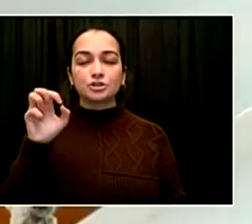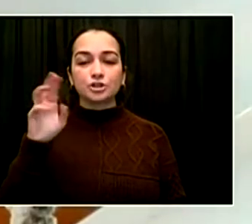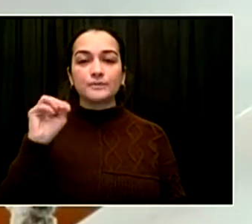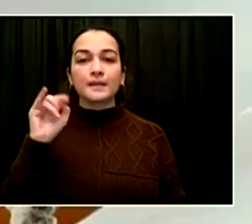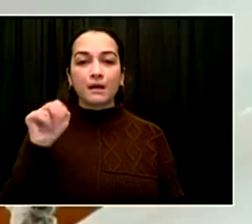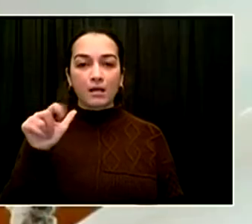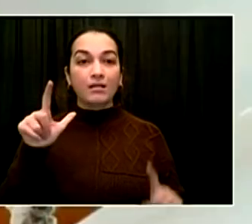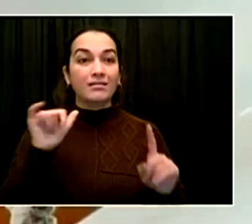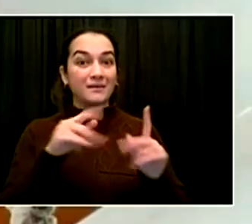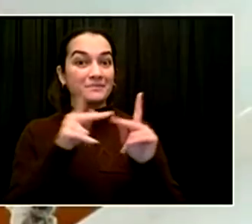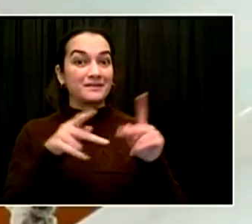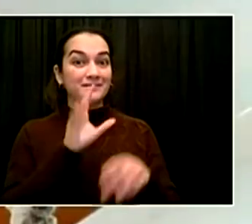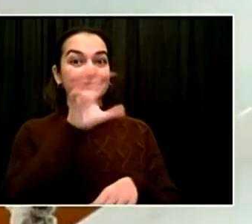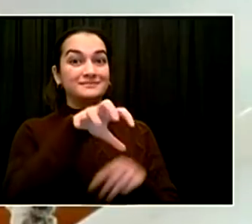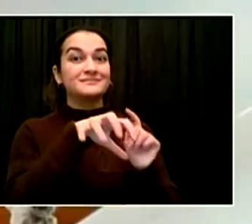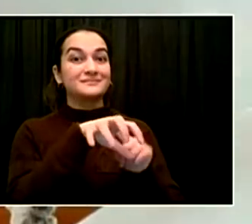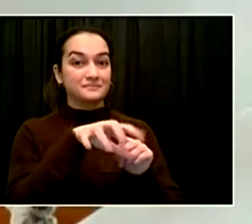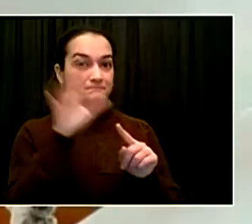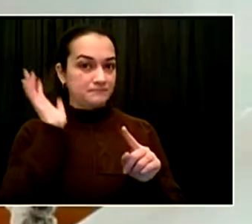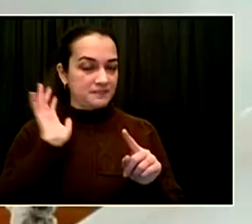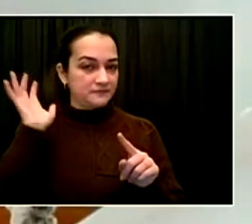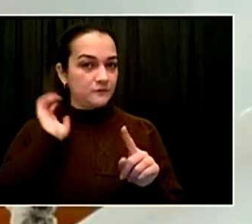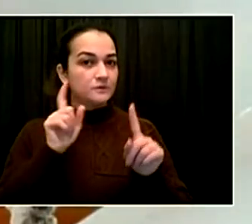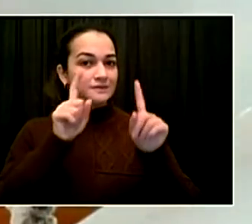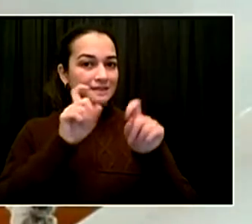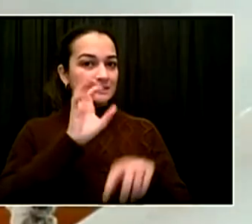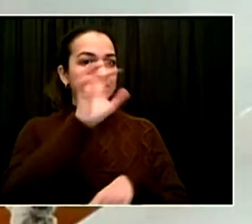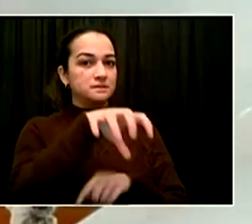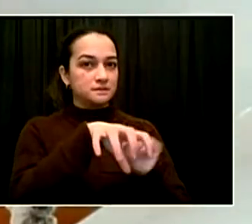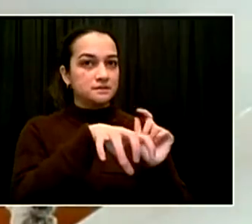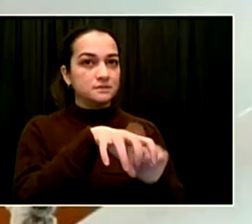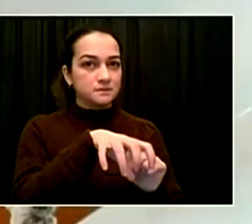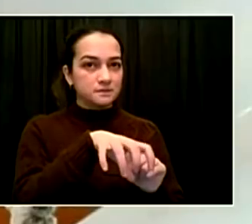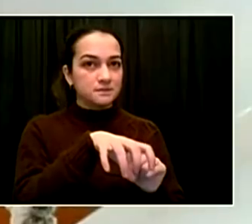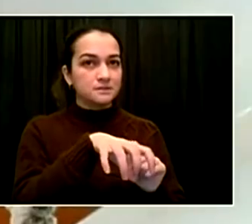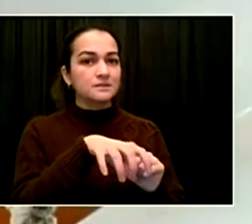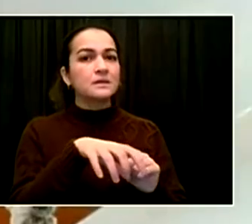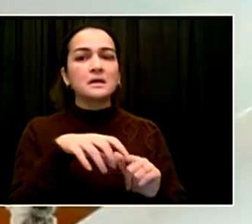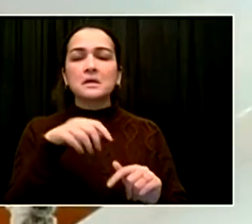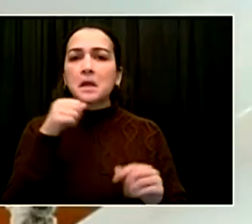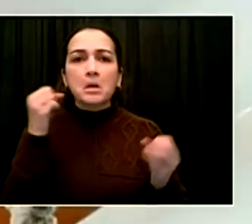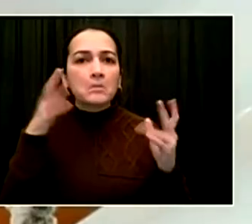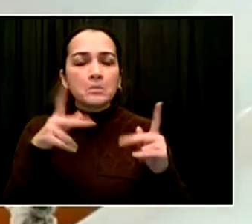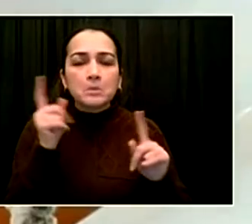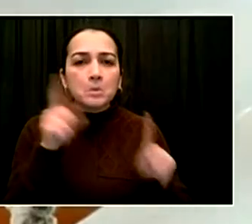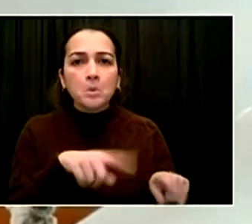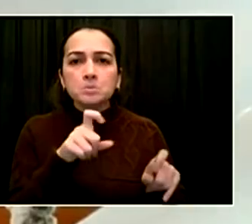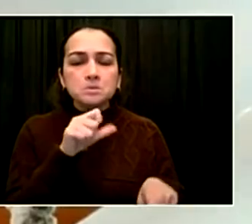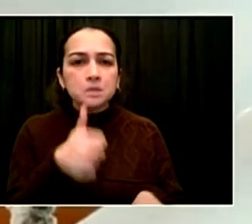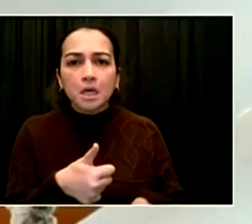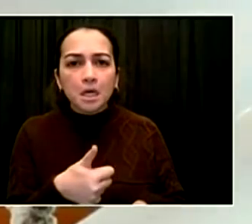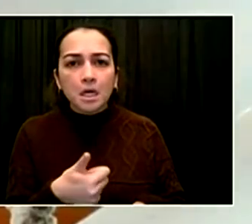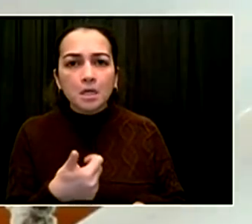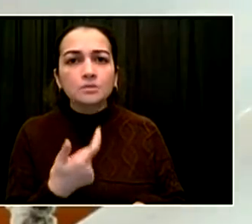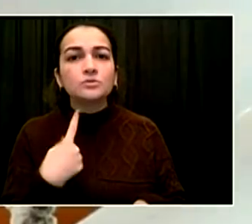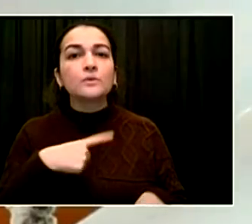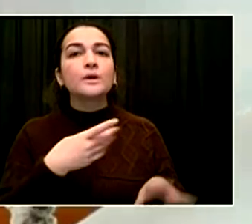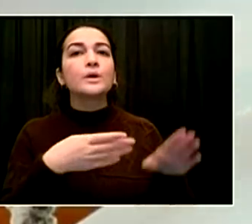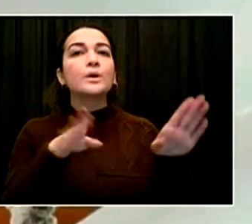SITUATIONS LIKE BROOKE BROOKLYN TERMINALND MADE THEM INTO